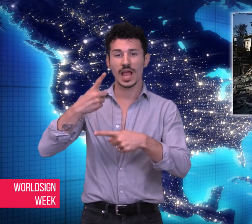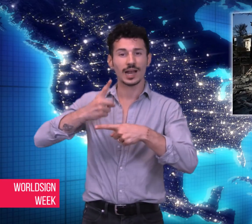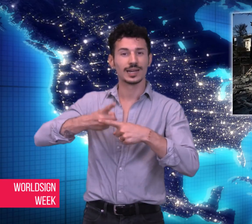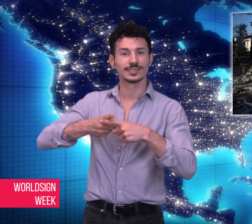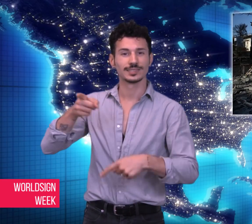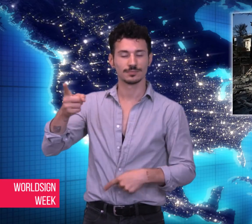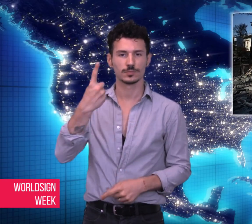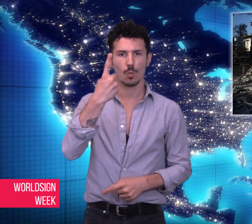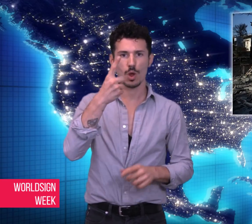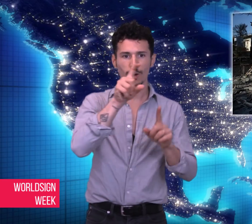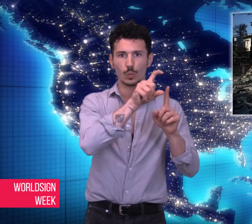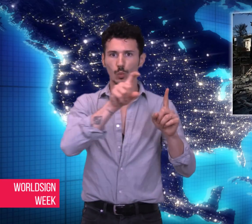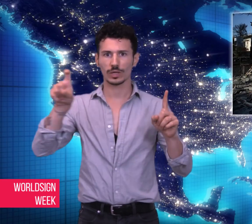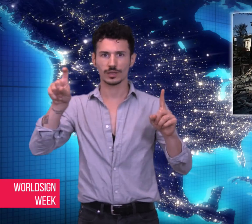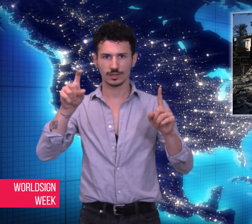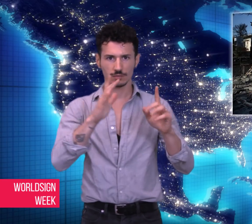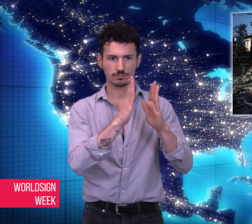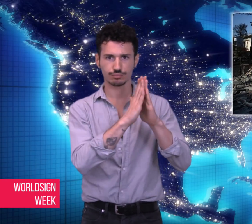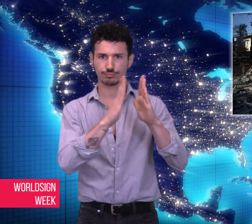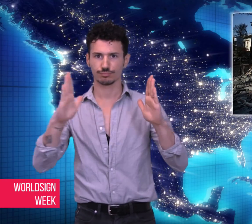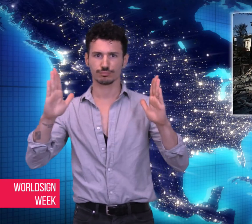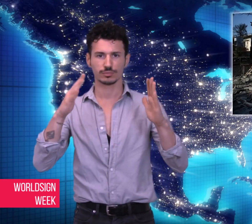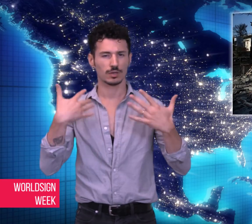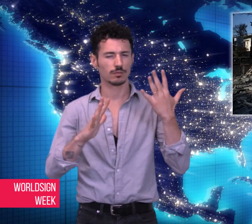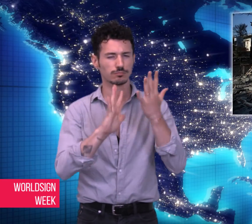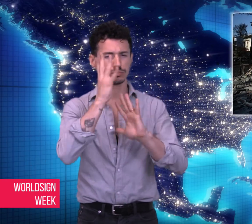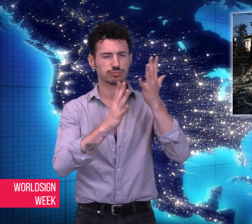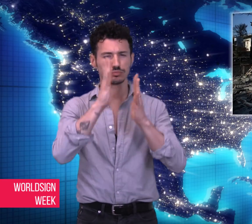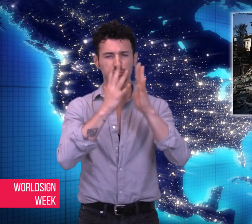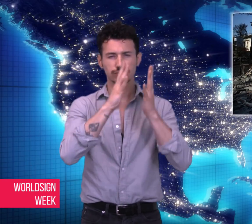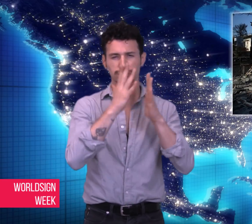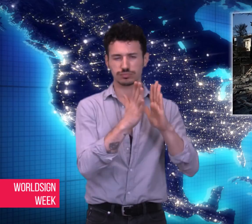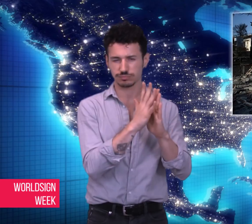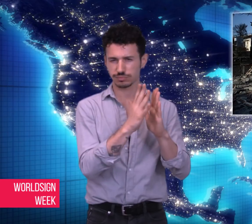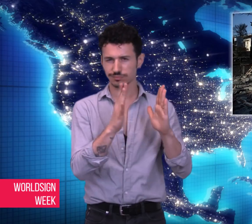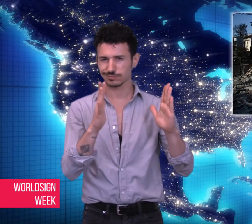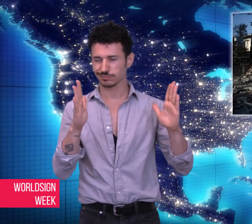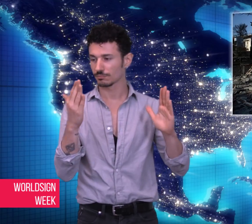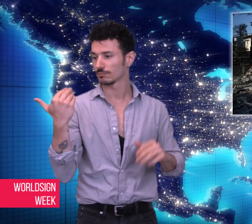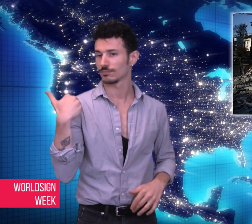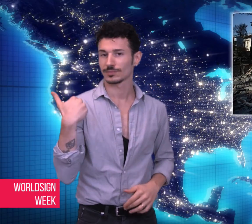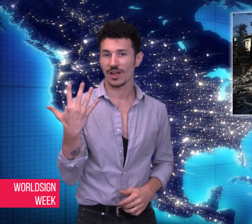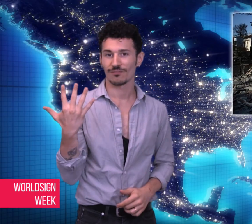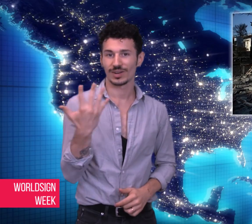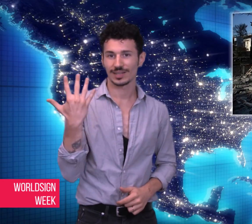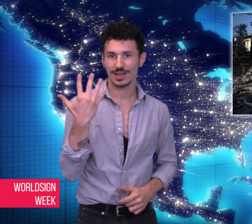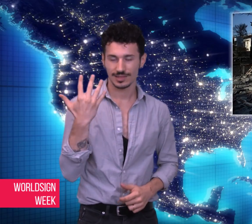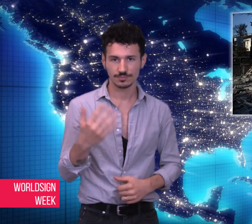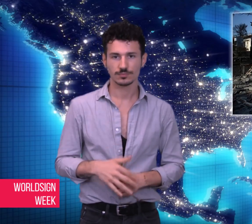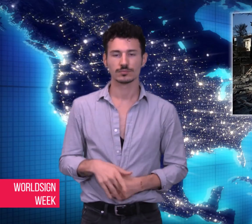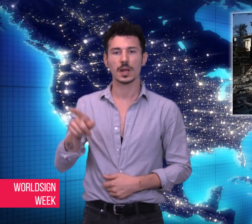On Friday a week after destructive wildfire ripped through Greece, Prime